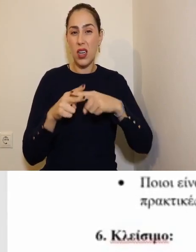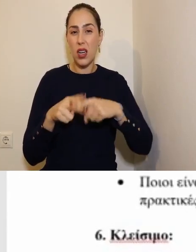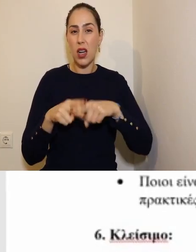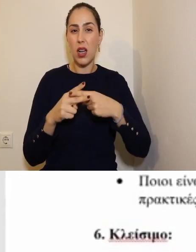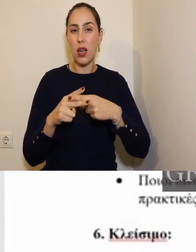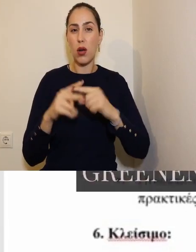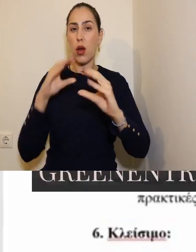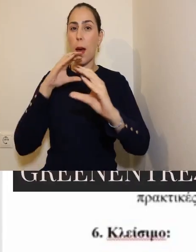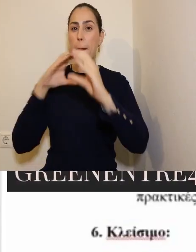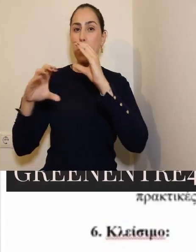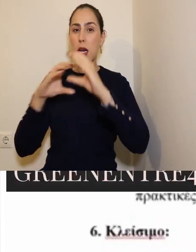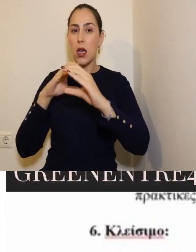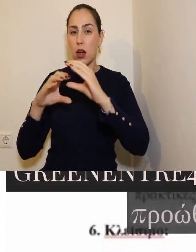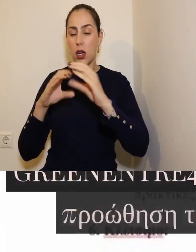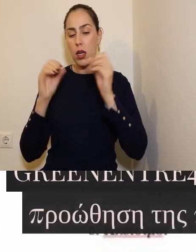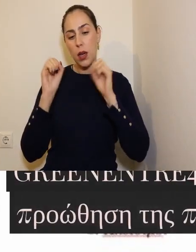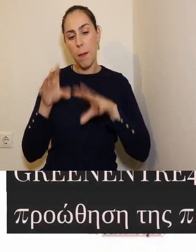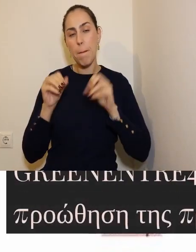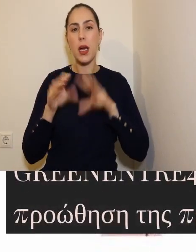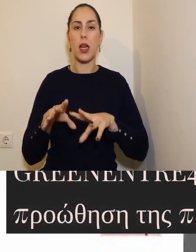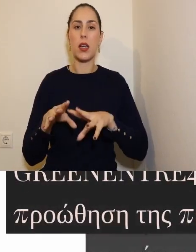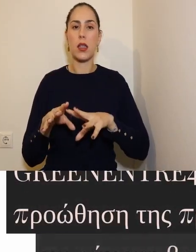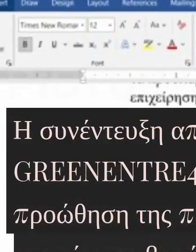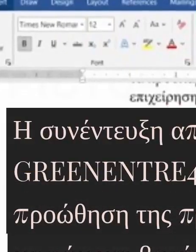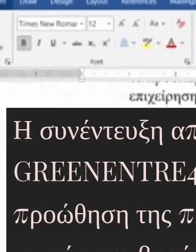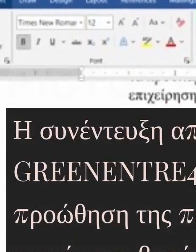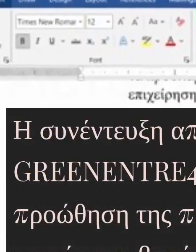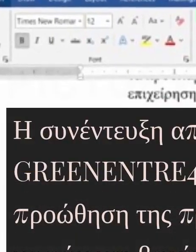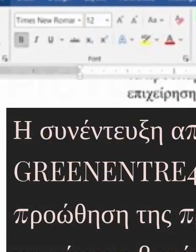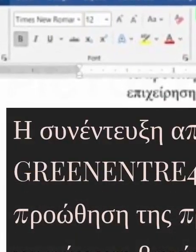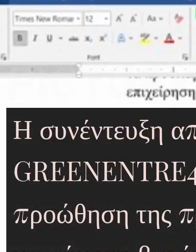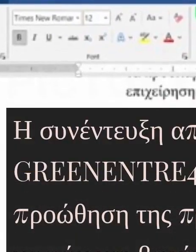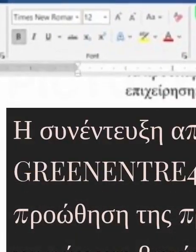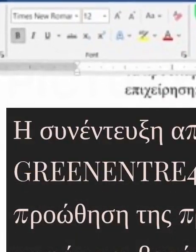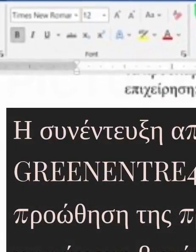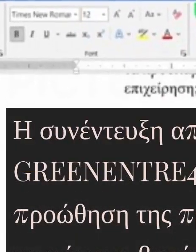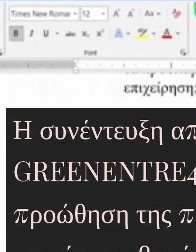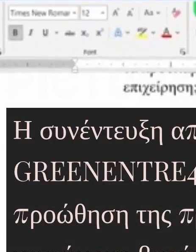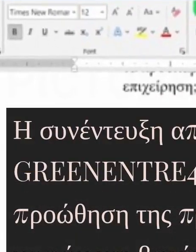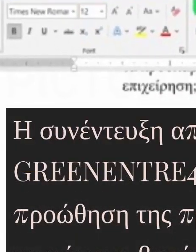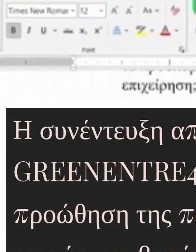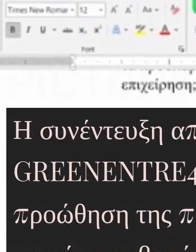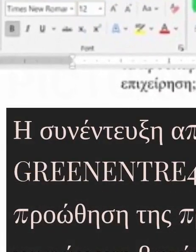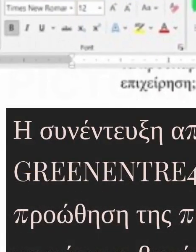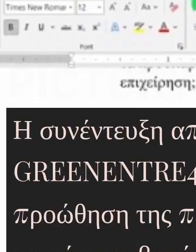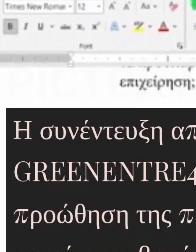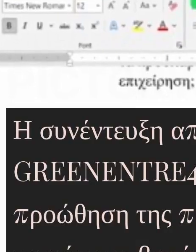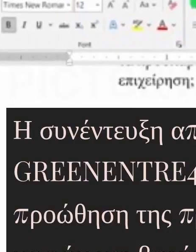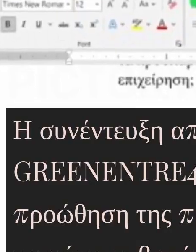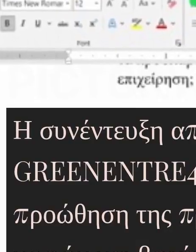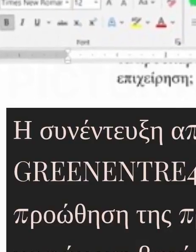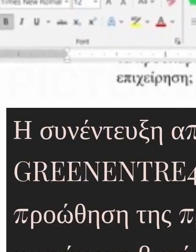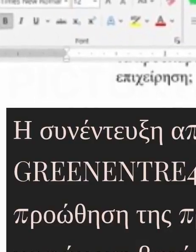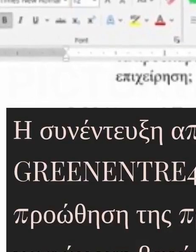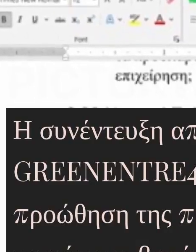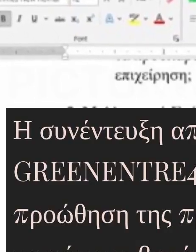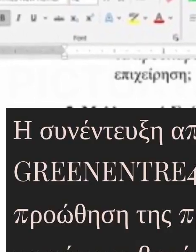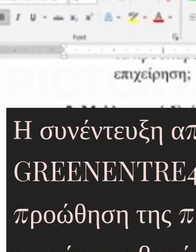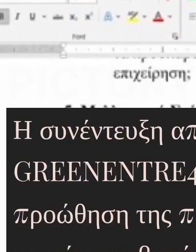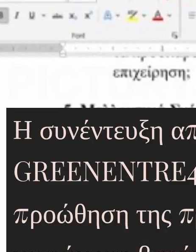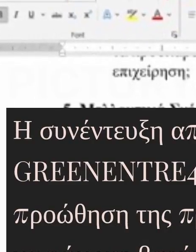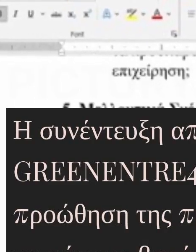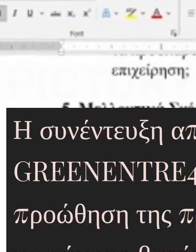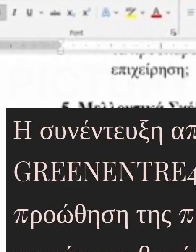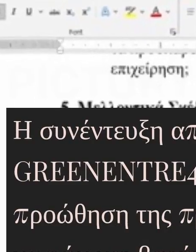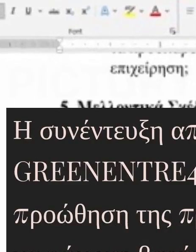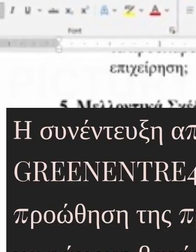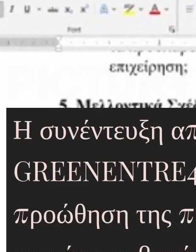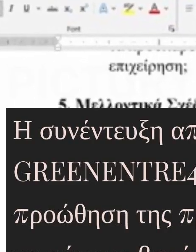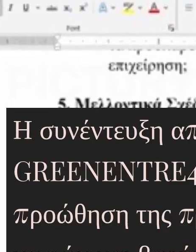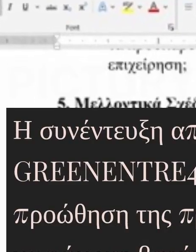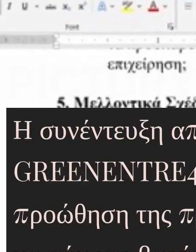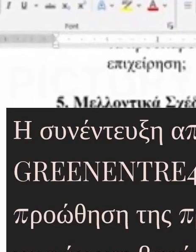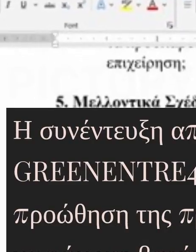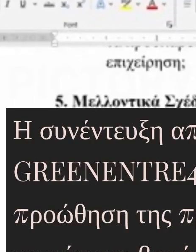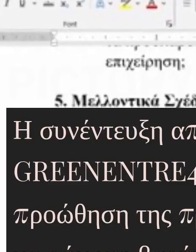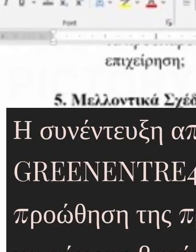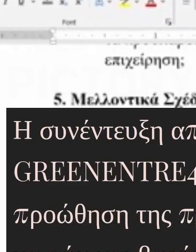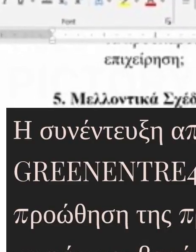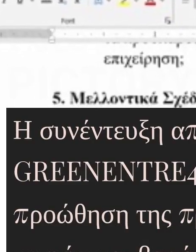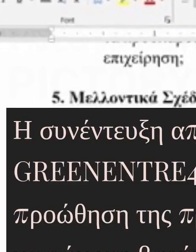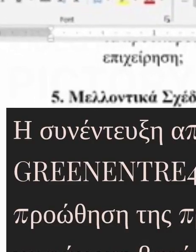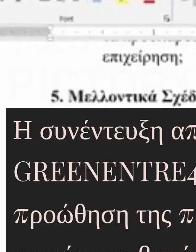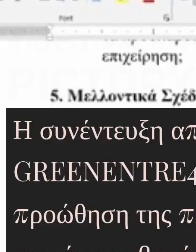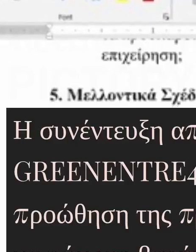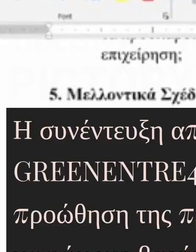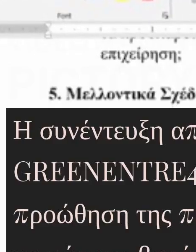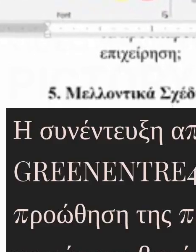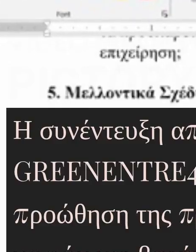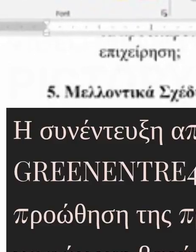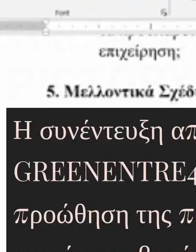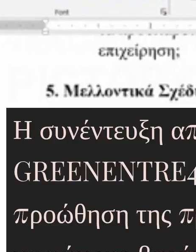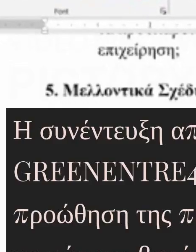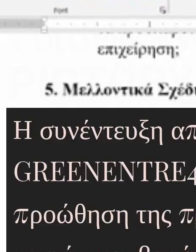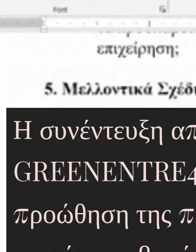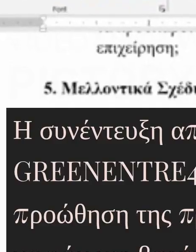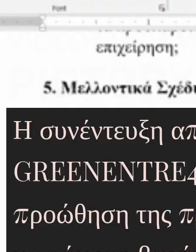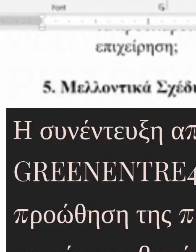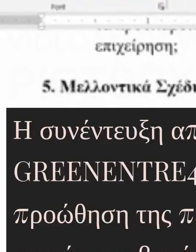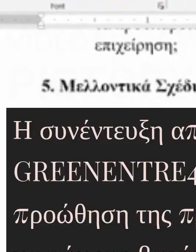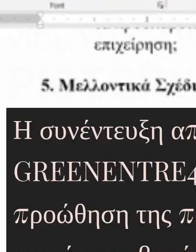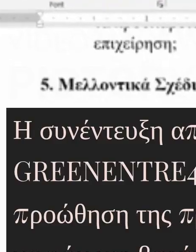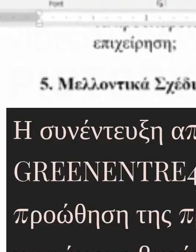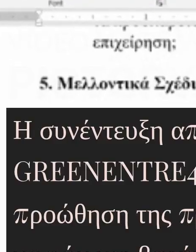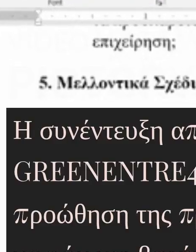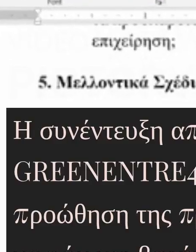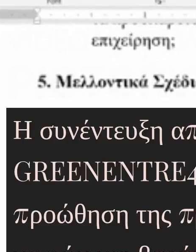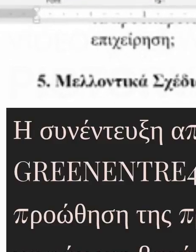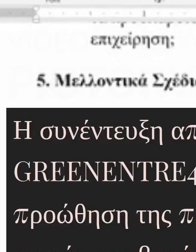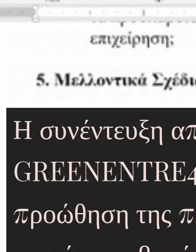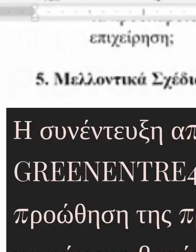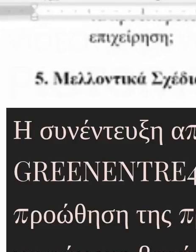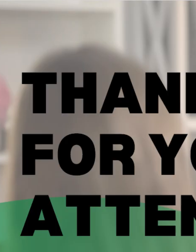he interview is part of the GREENENTRE4DEAF project, which aims to promote green entrepreneurship among deaf and hard of hearing people and the interview took place between members of the University of Crete and Mr. Nikolaos Tsortzakakis, representative of AENAOS S.A.